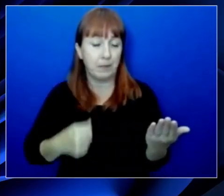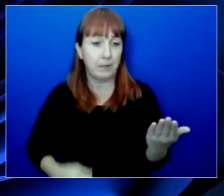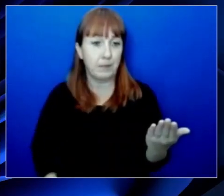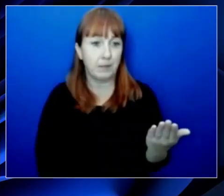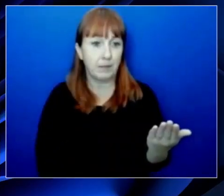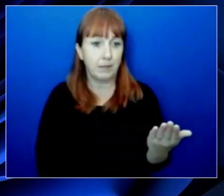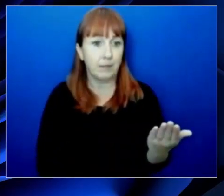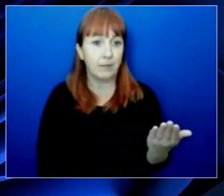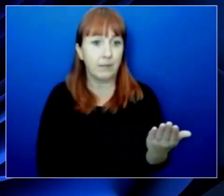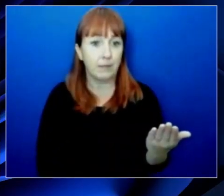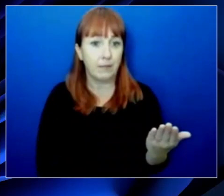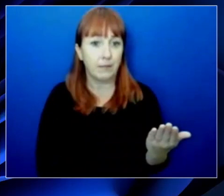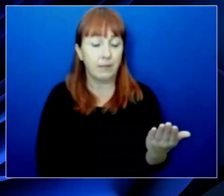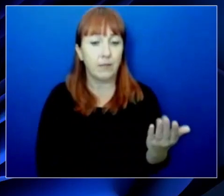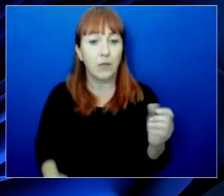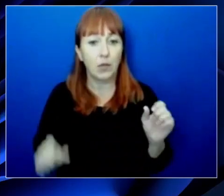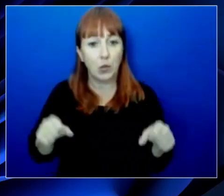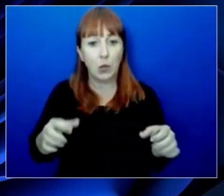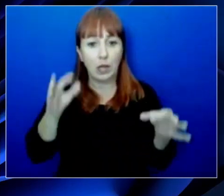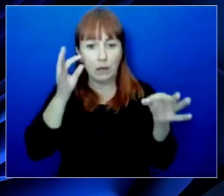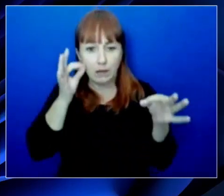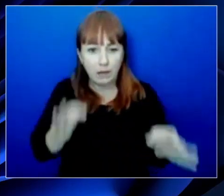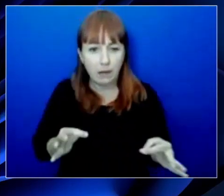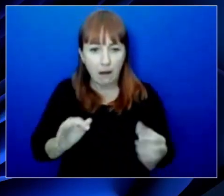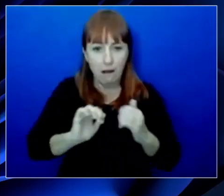you can determine how narrator starts on your device.